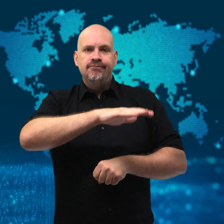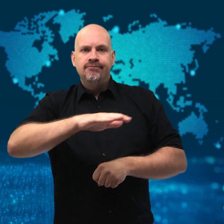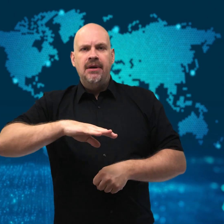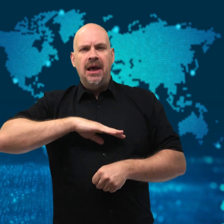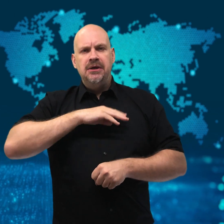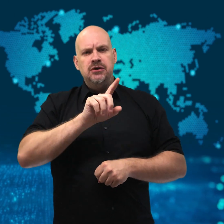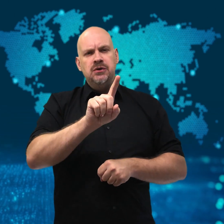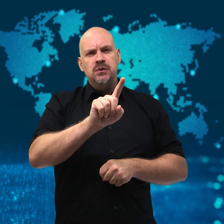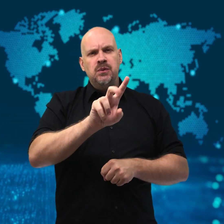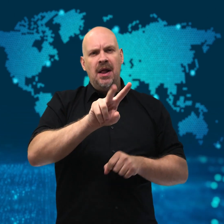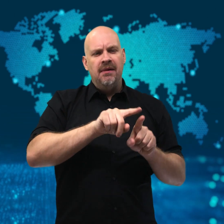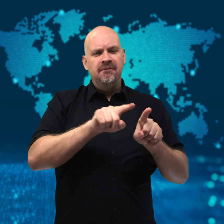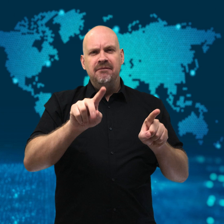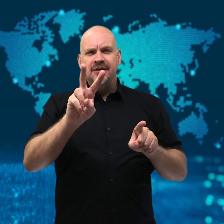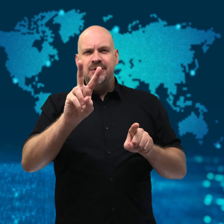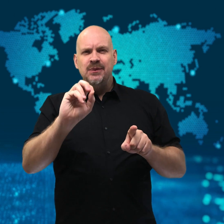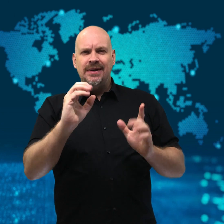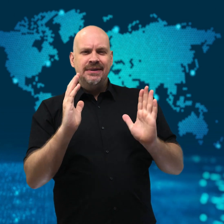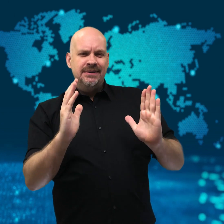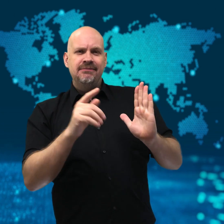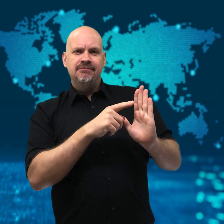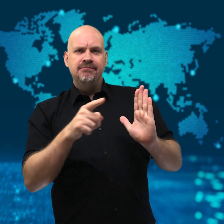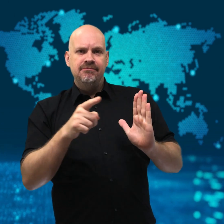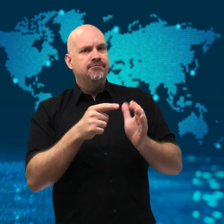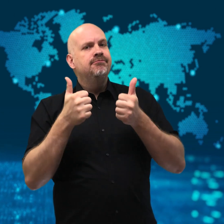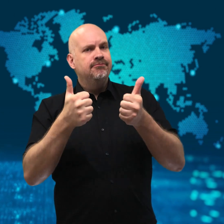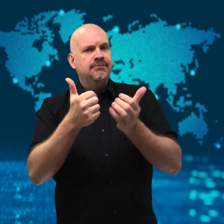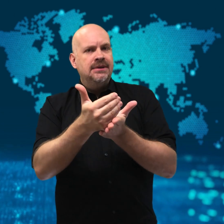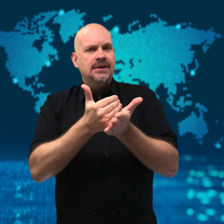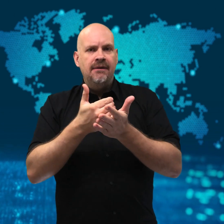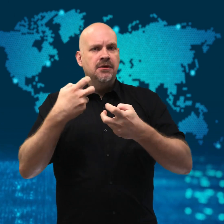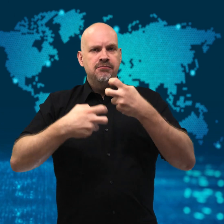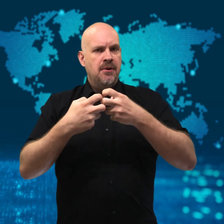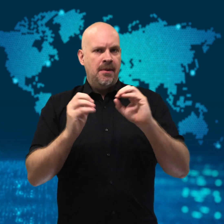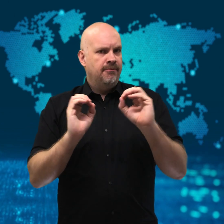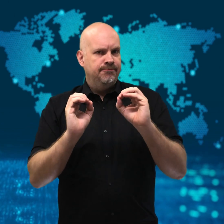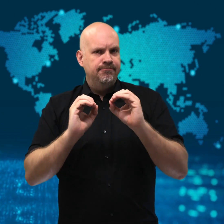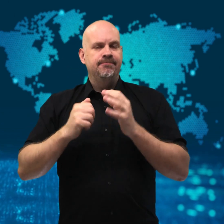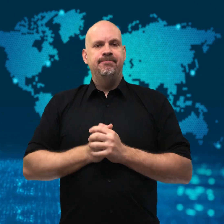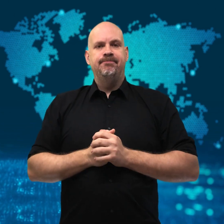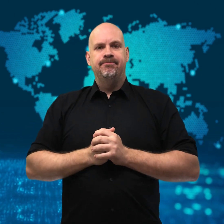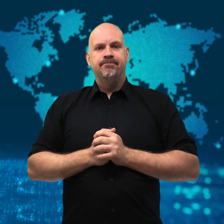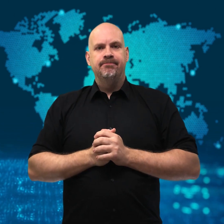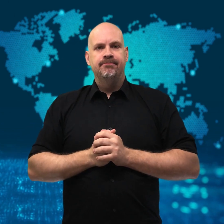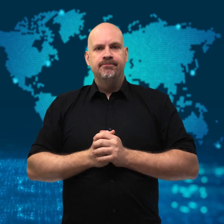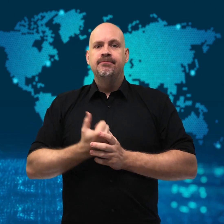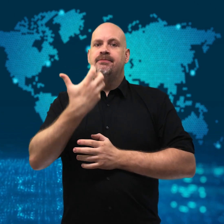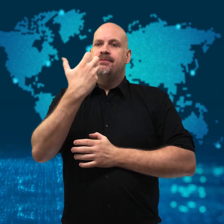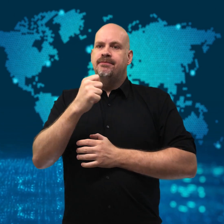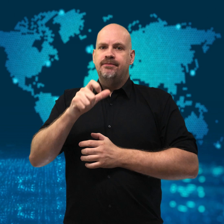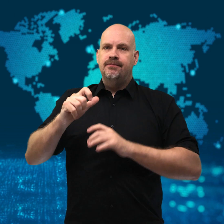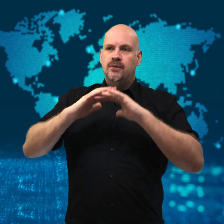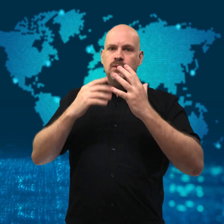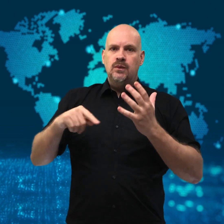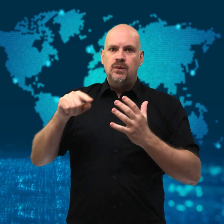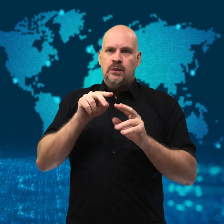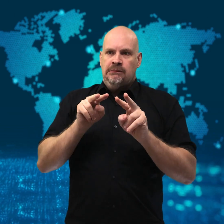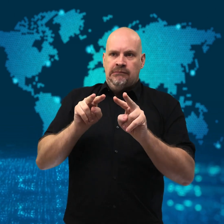blood clots, the vaccines are still seen as the best way to